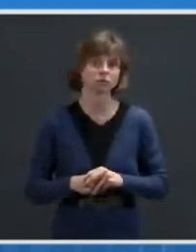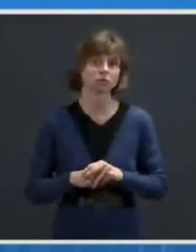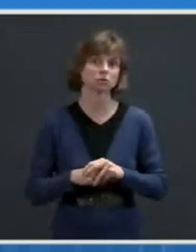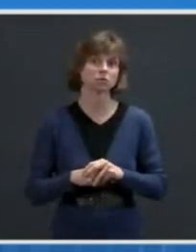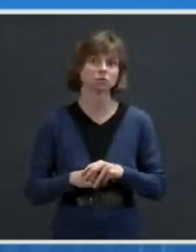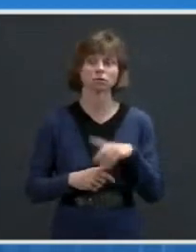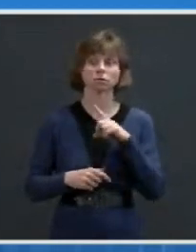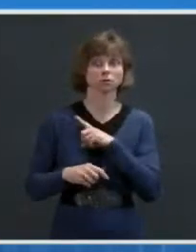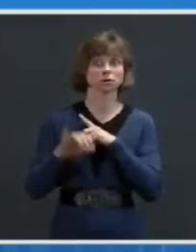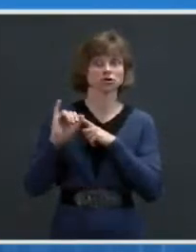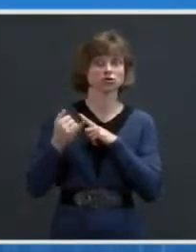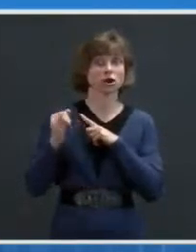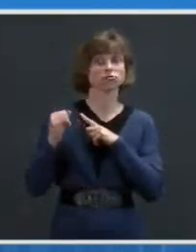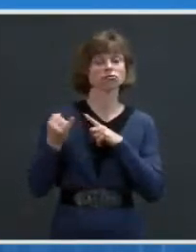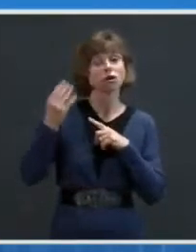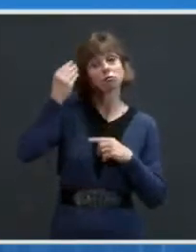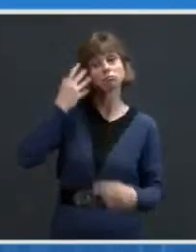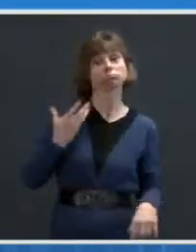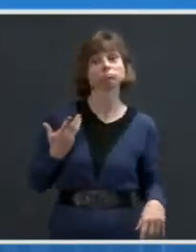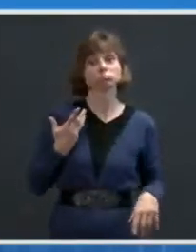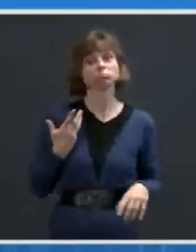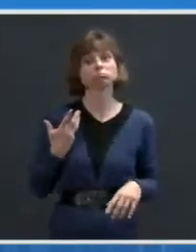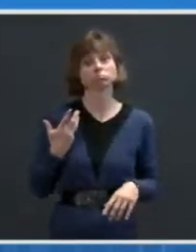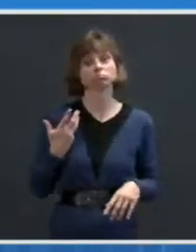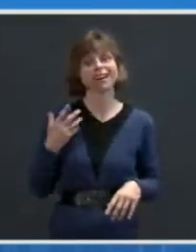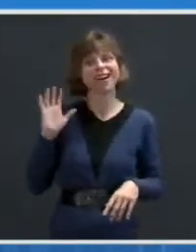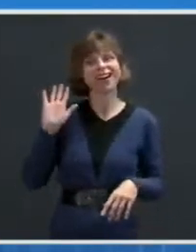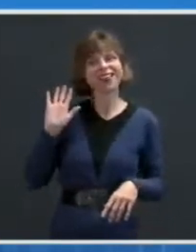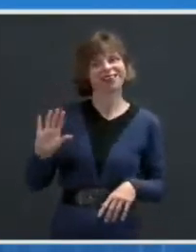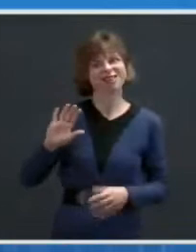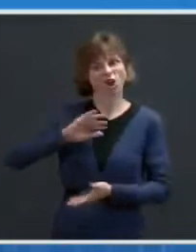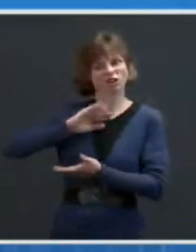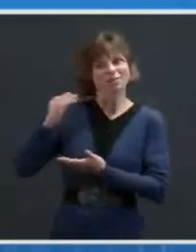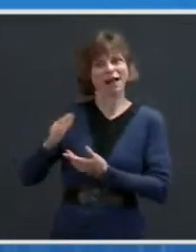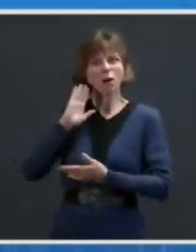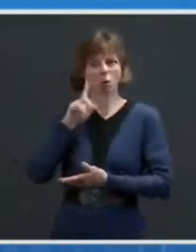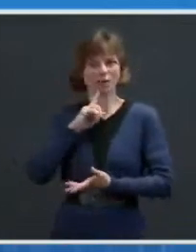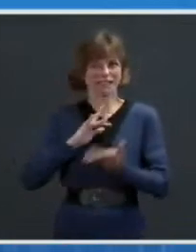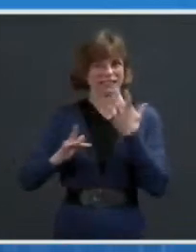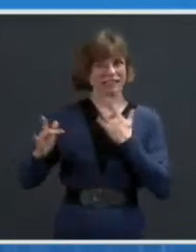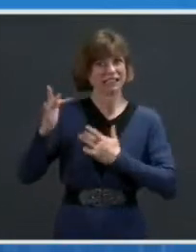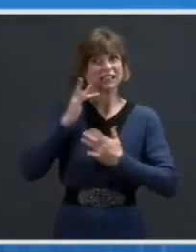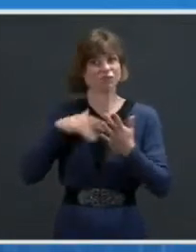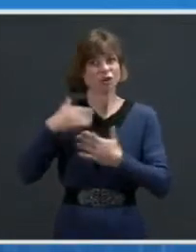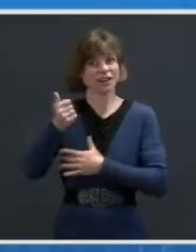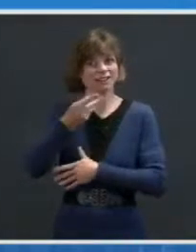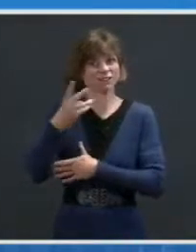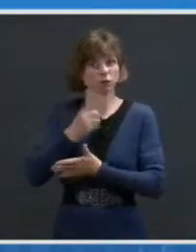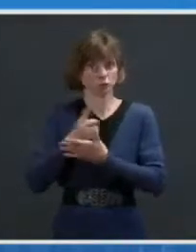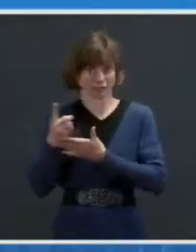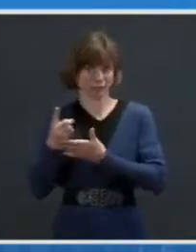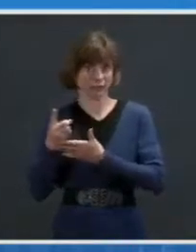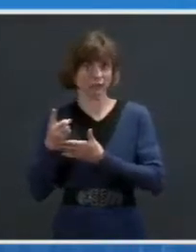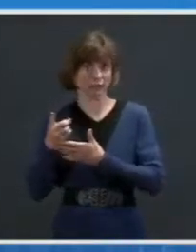THEY GET INTO ARMS AS QUICKLY